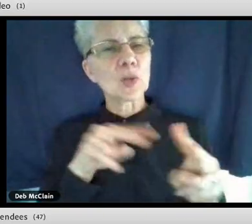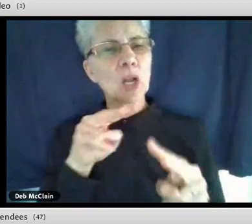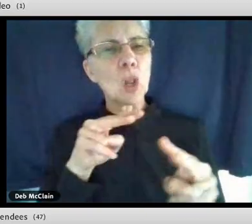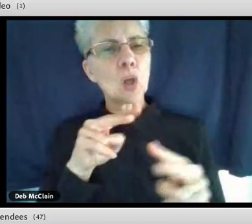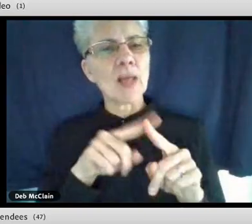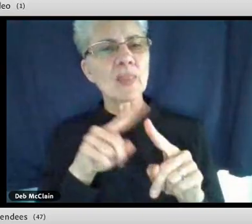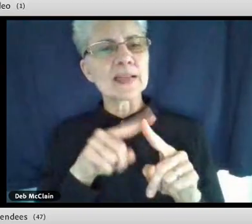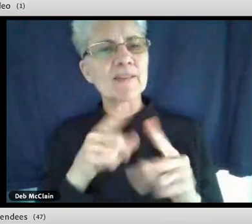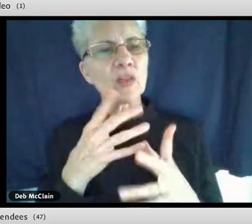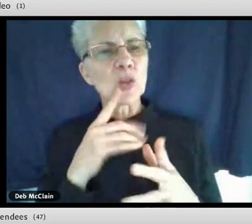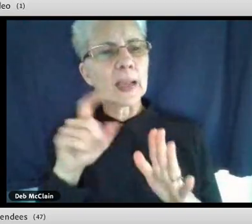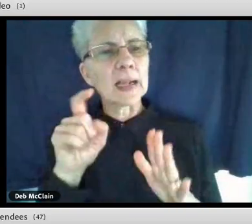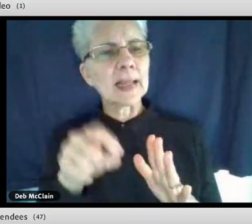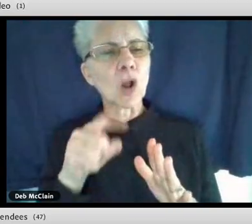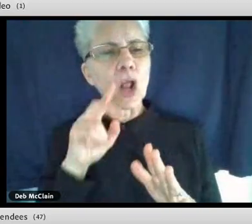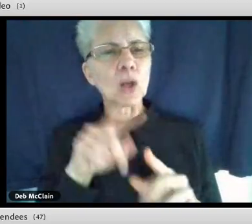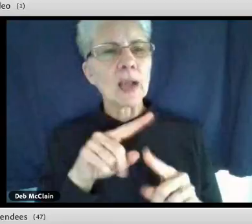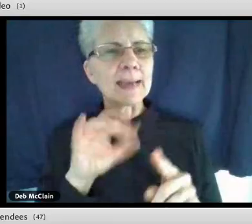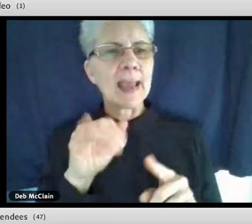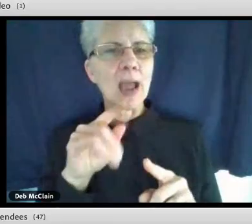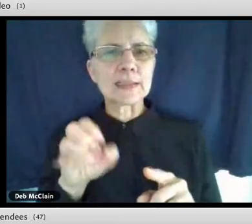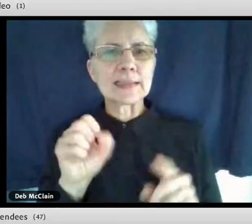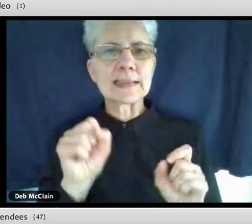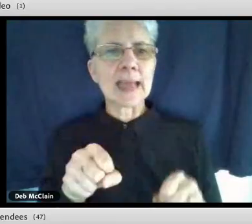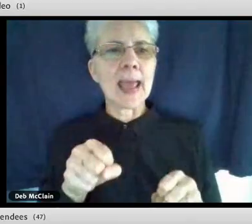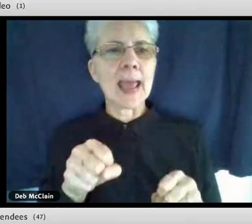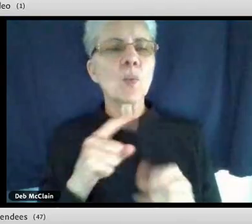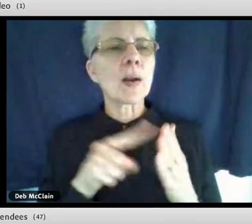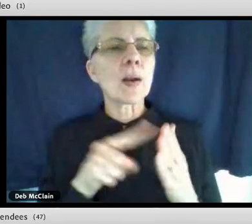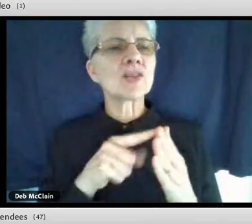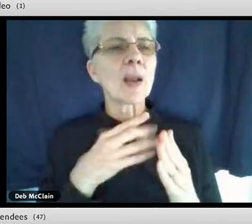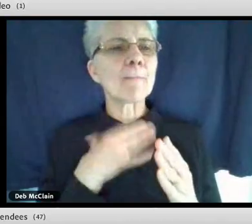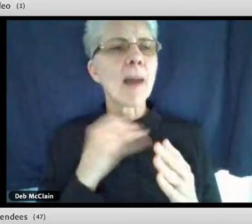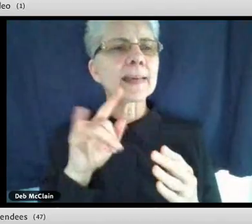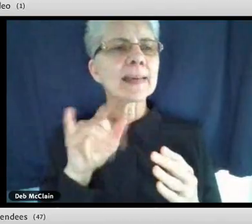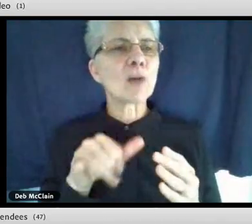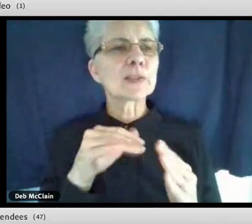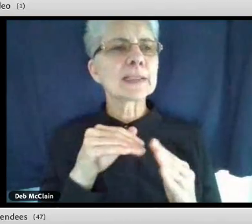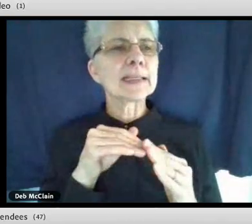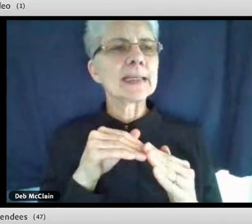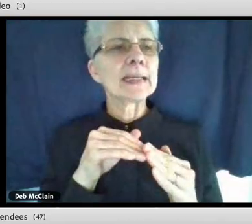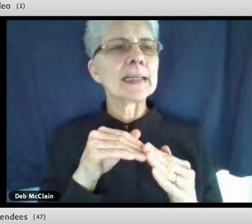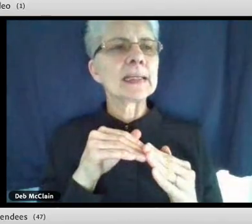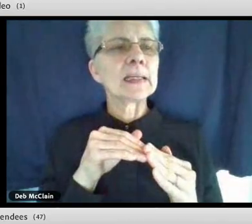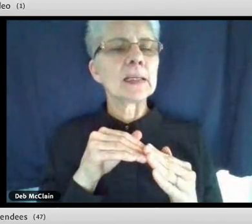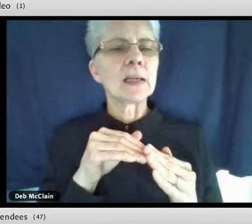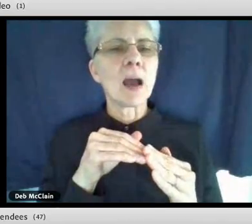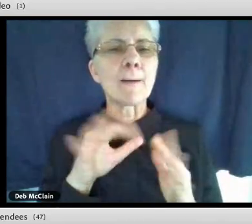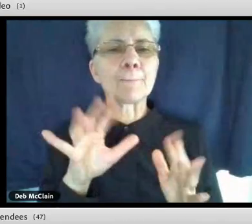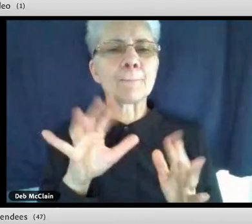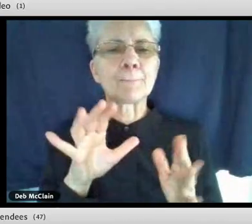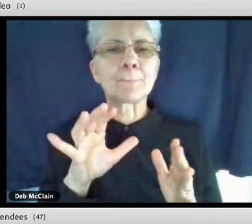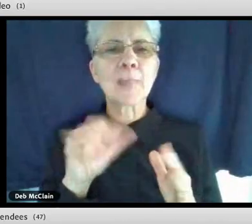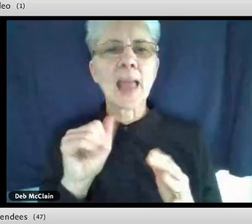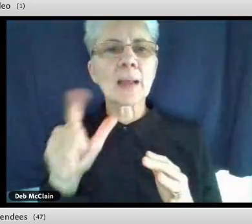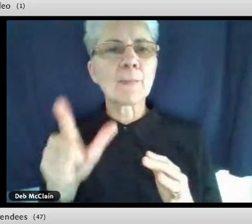You can click on it and look at the different counties. When I checked my county in Alabama,